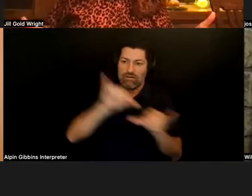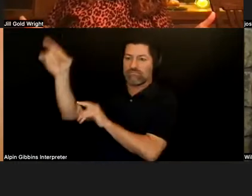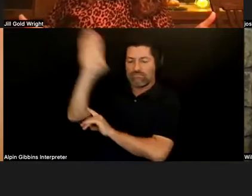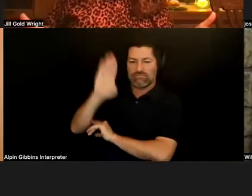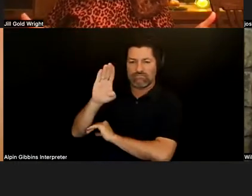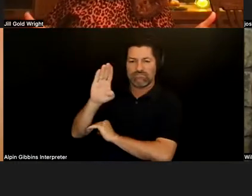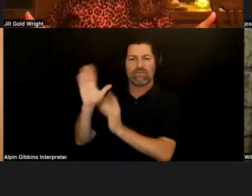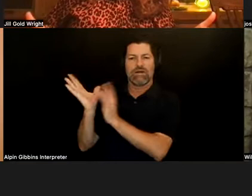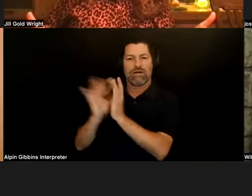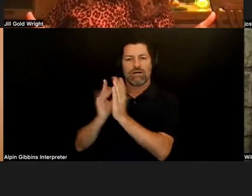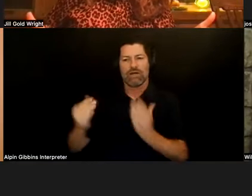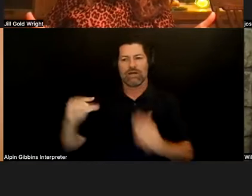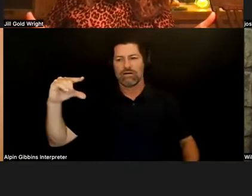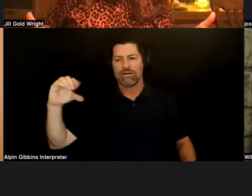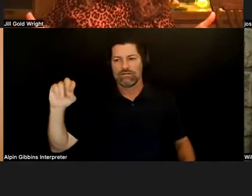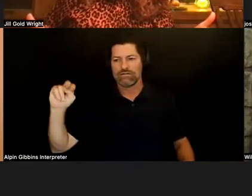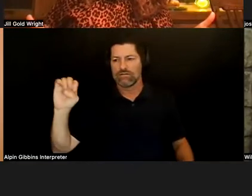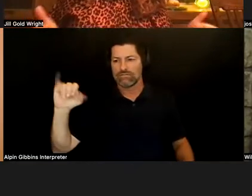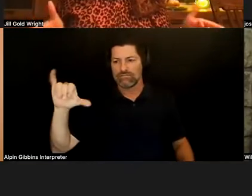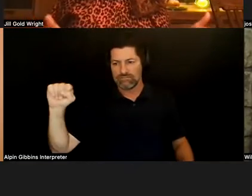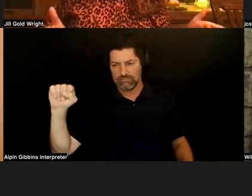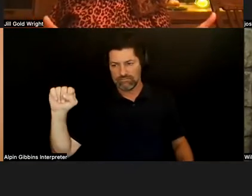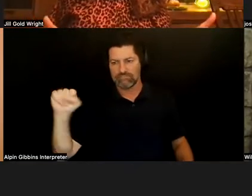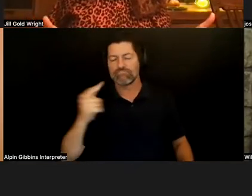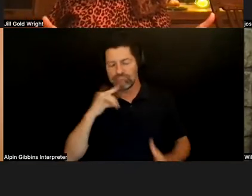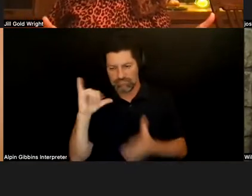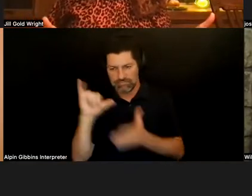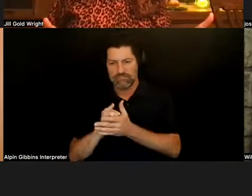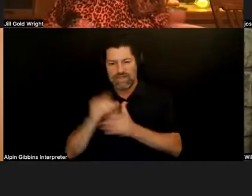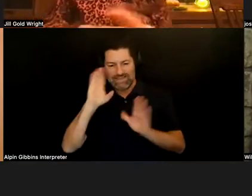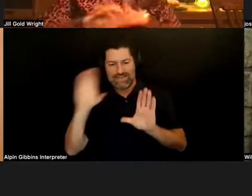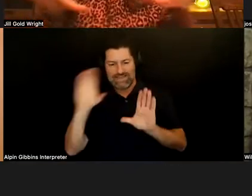20:27:46 That sell an elohim is what it says in Hebrew in the image of God. that's all